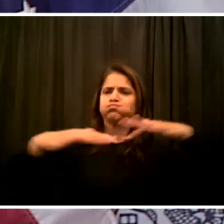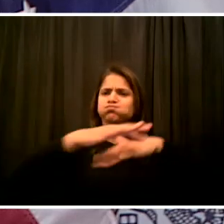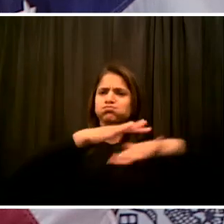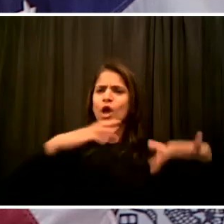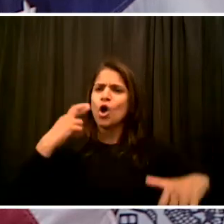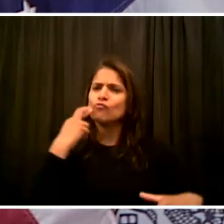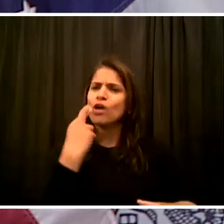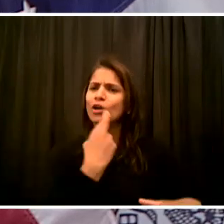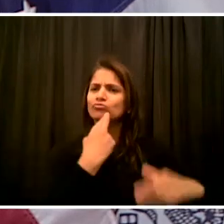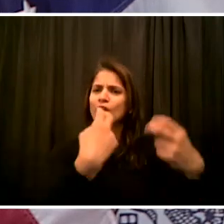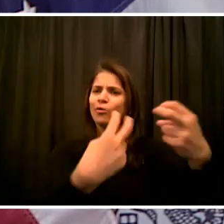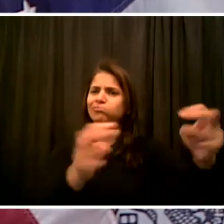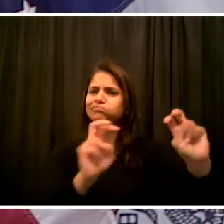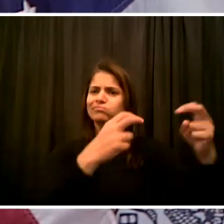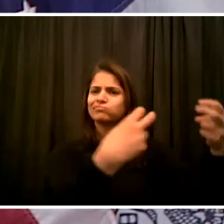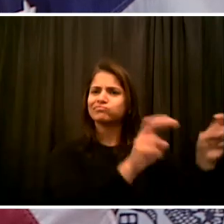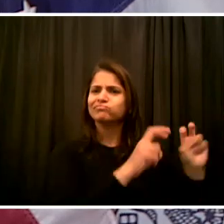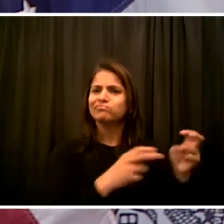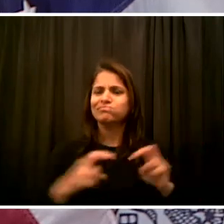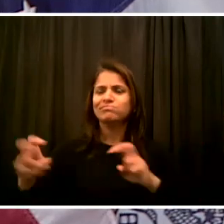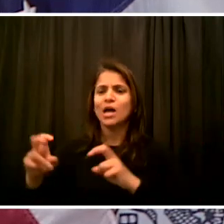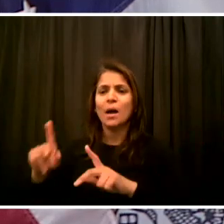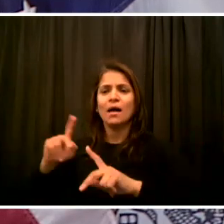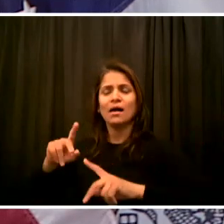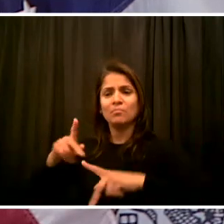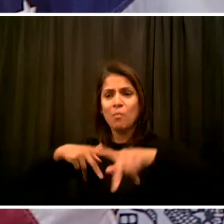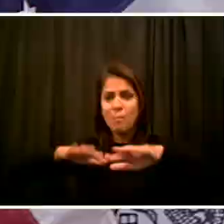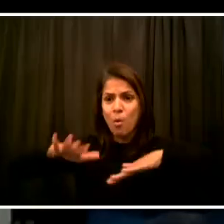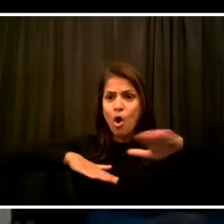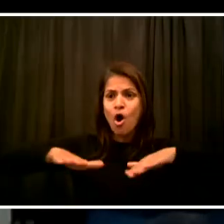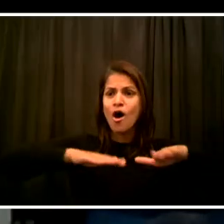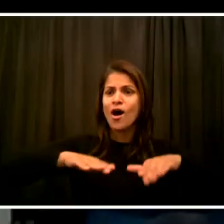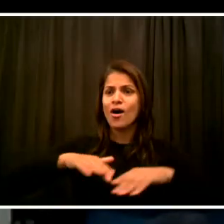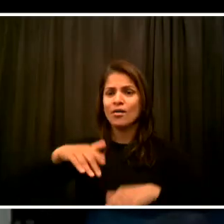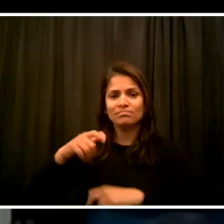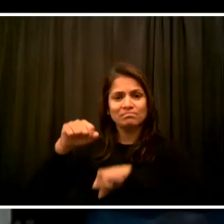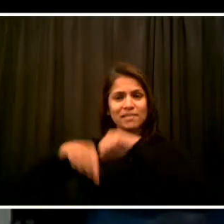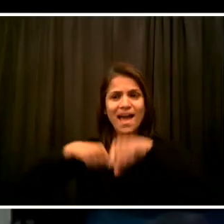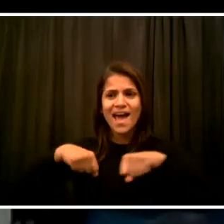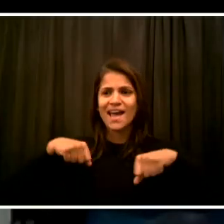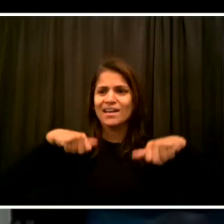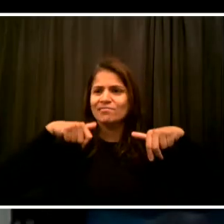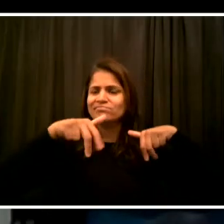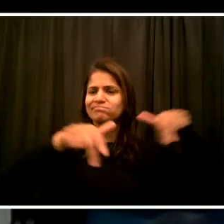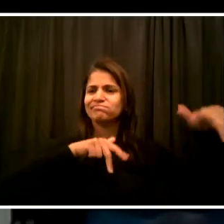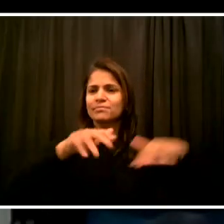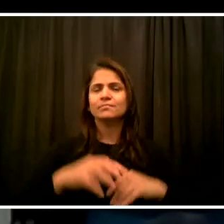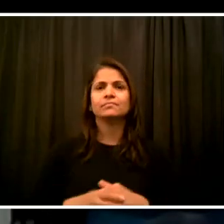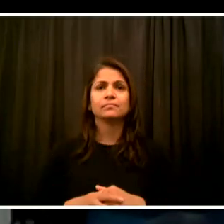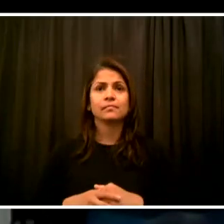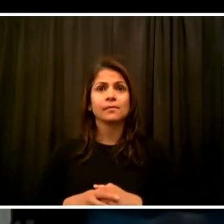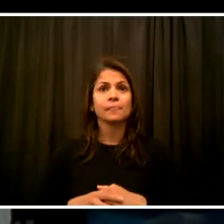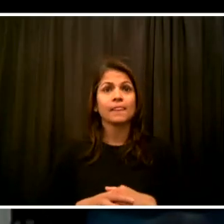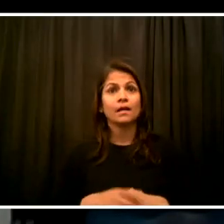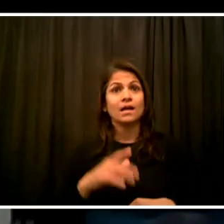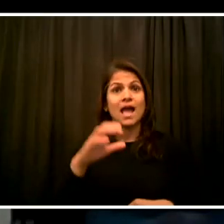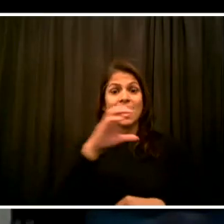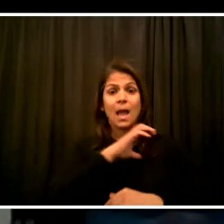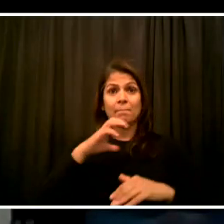FIGURE OUT IF THAT'S WORKABLE ON THAT SCALE. COMMISSIONER TROTTENBERG, DO YOU WANT TO END